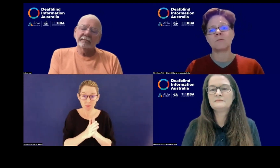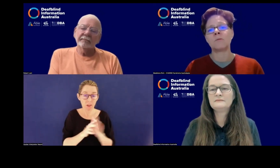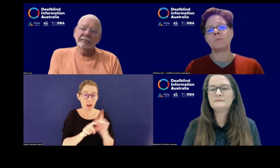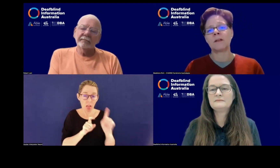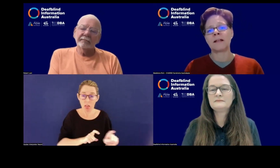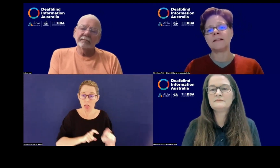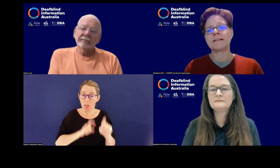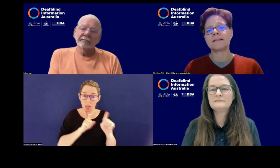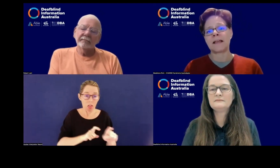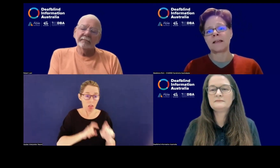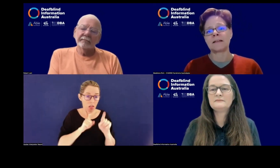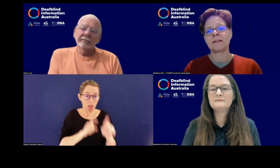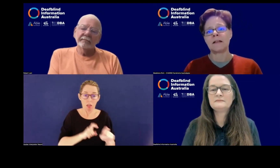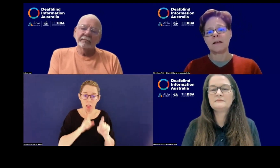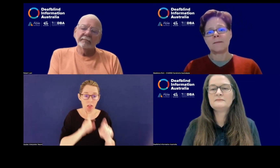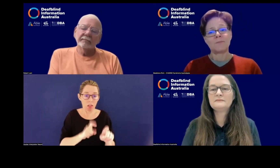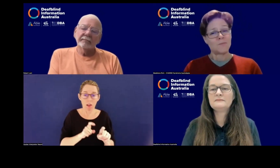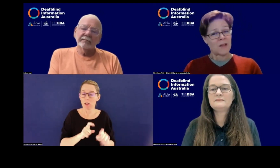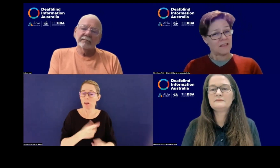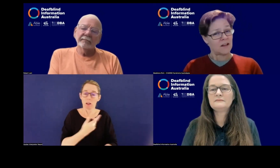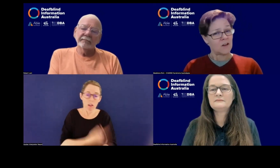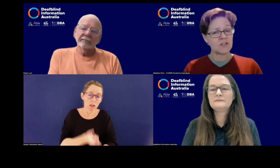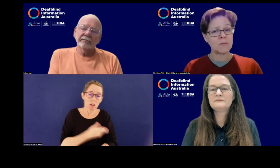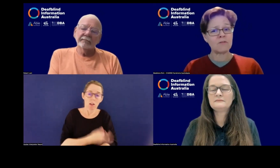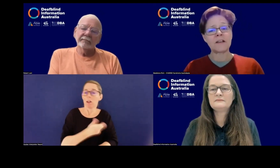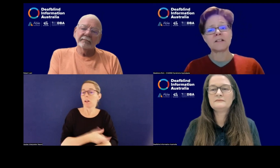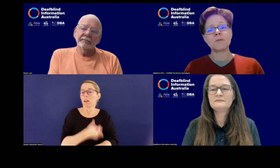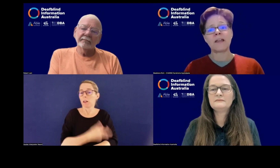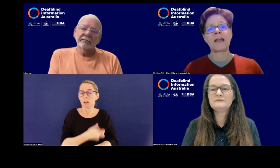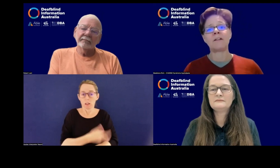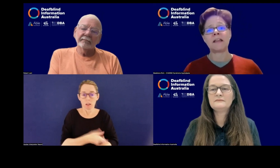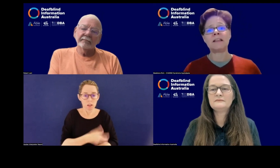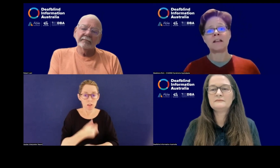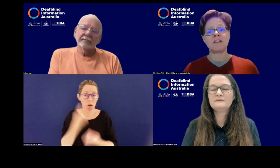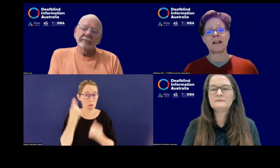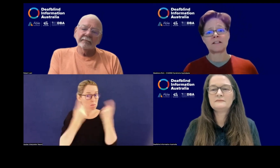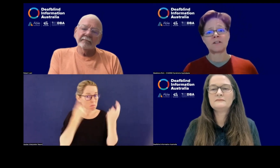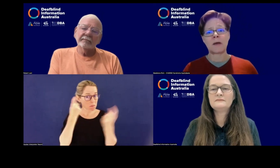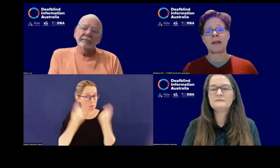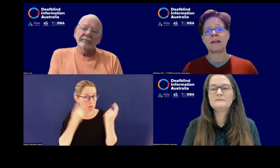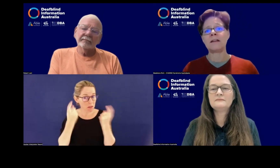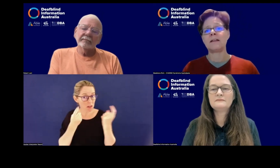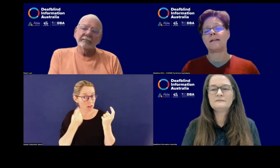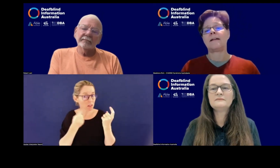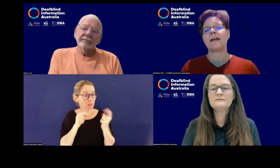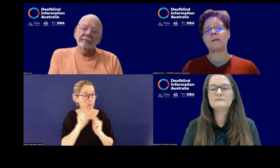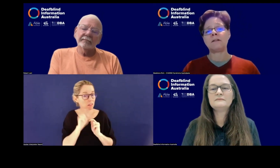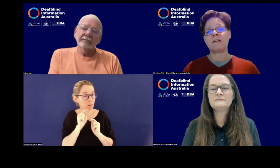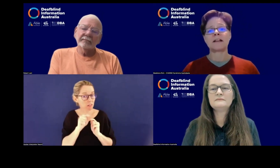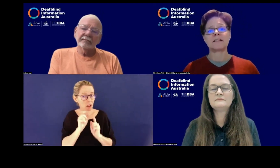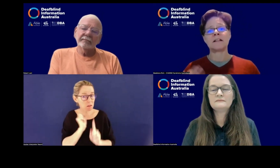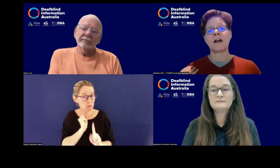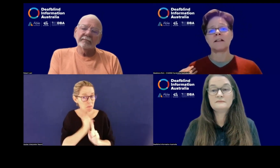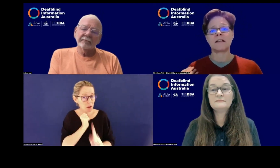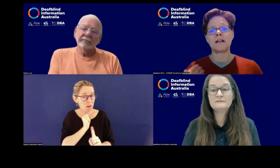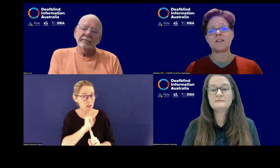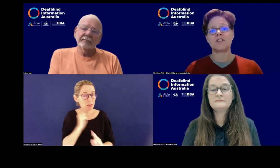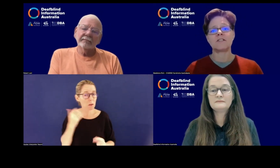taken, are there long-term effects with how he reacts to pain? How he reacts to light touch?